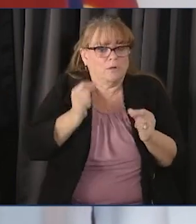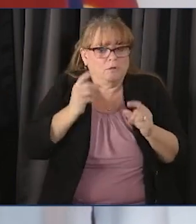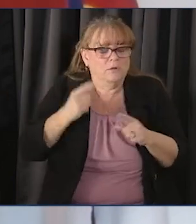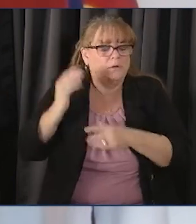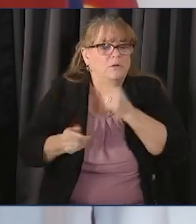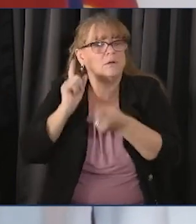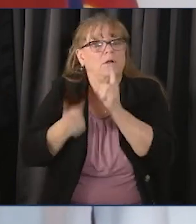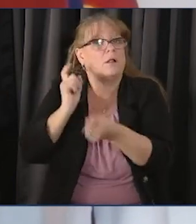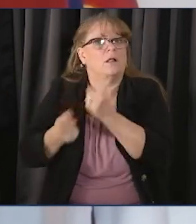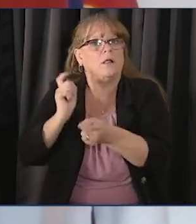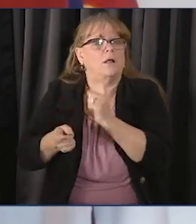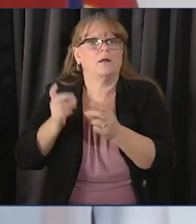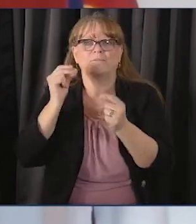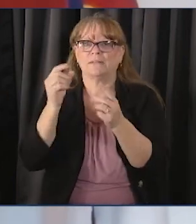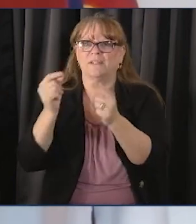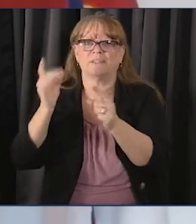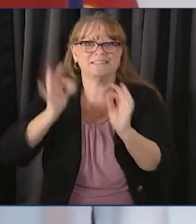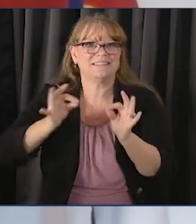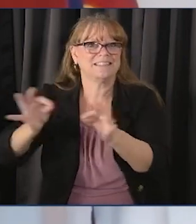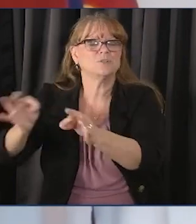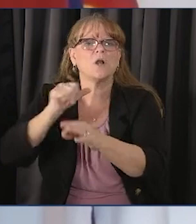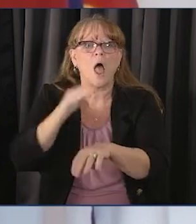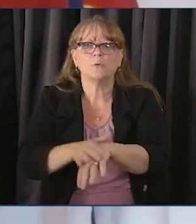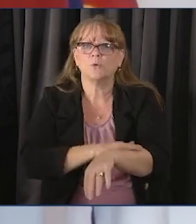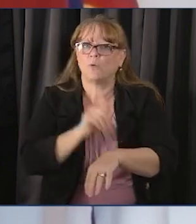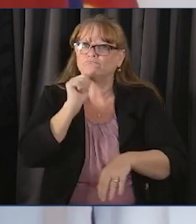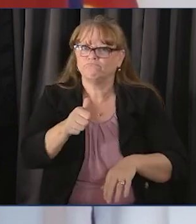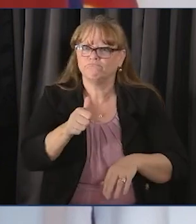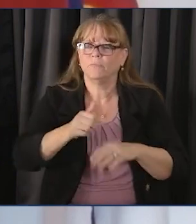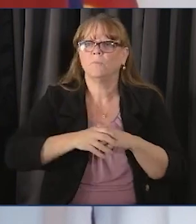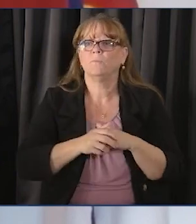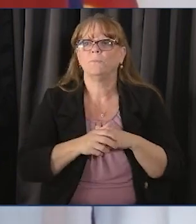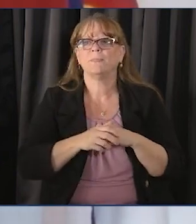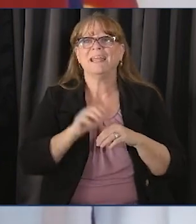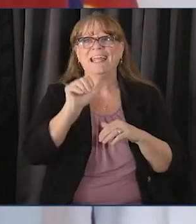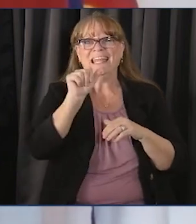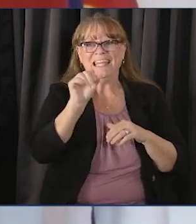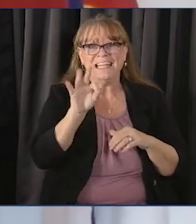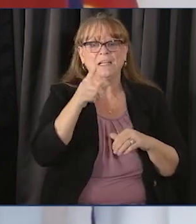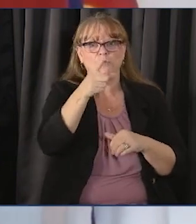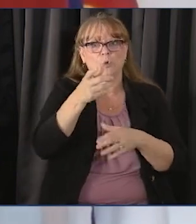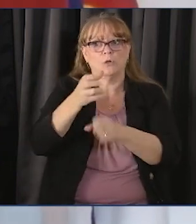I encourage you if you over 70 jump on it right be flexible. You might not hear anything for several days.